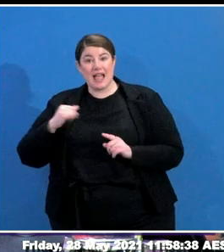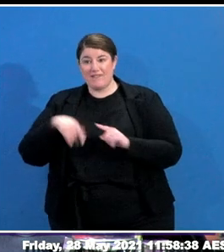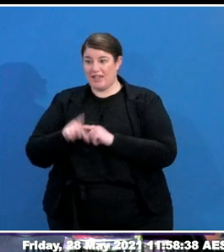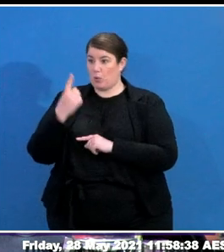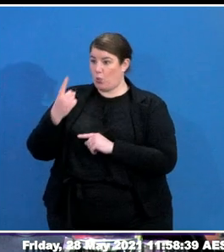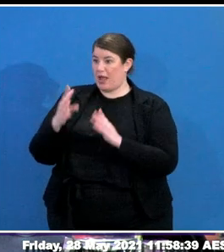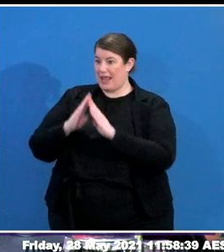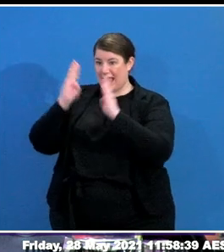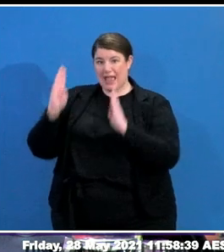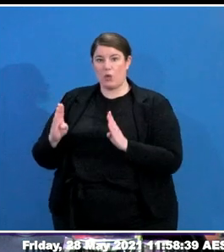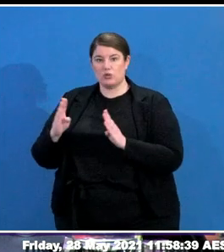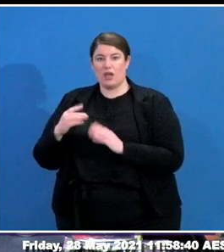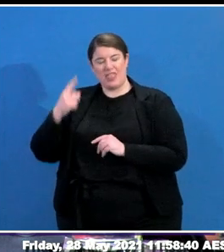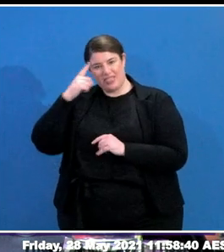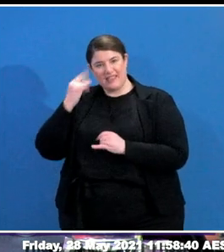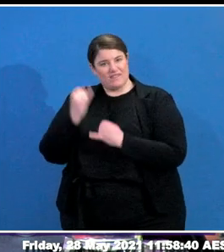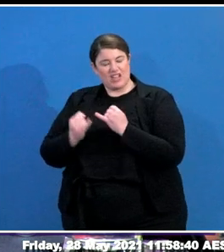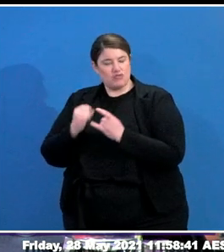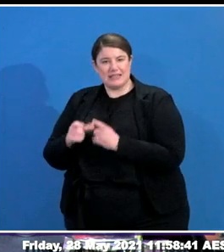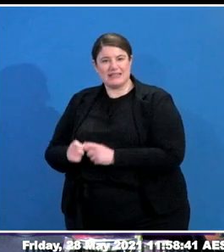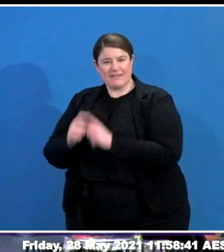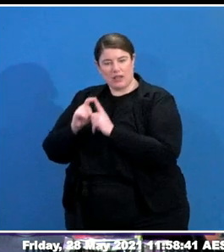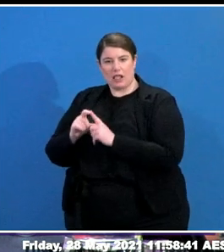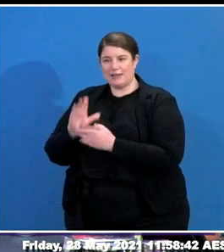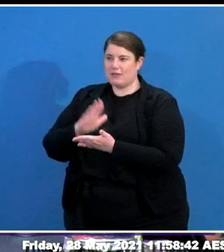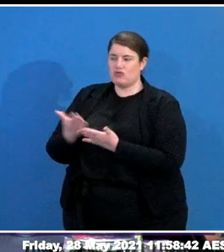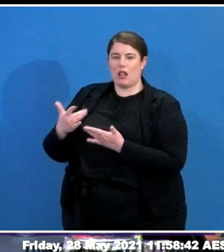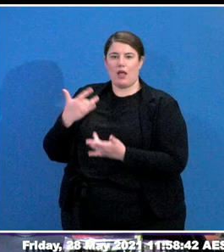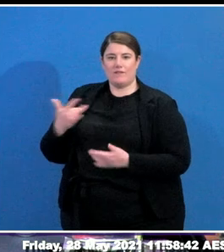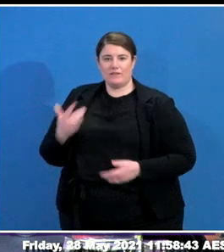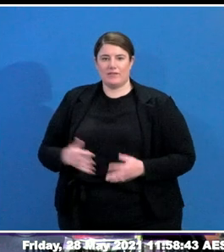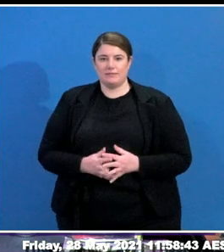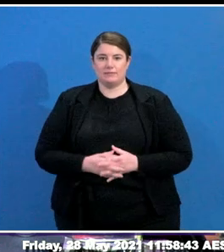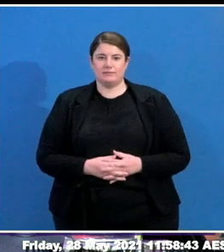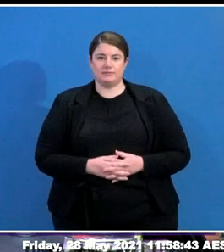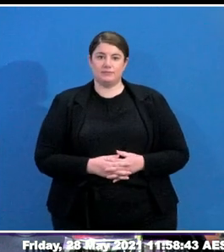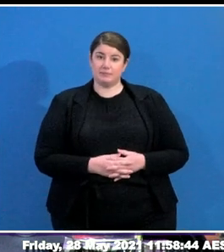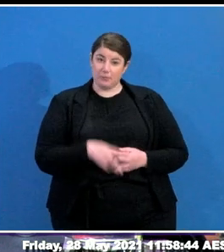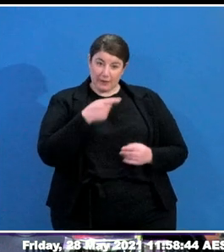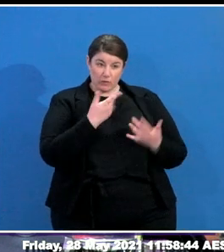house I think would be very, very difficult in practice. Have you explored that at all?